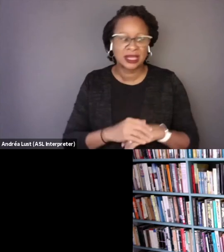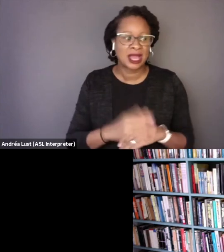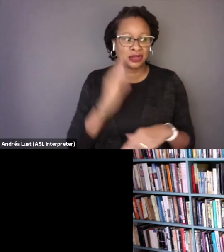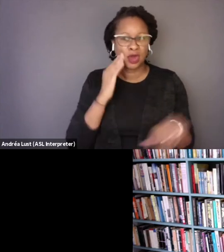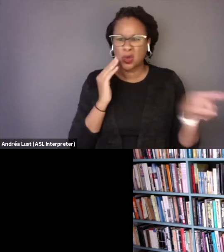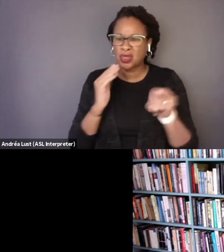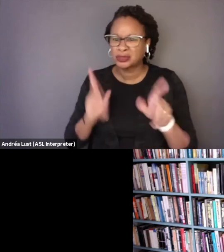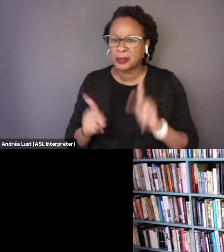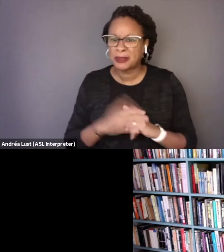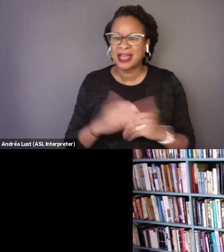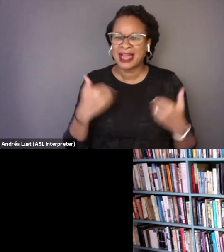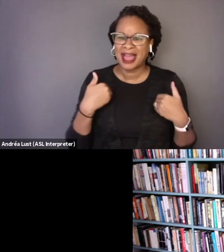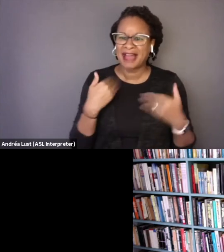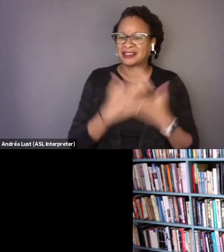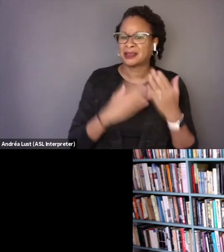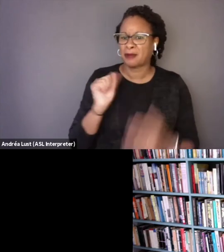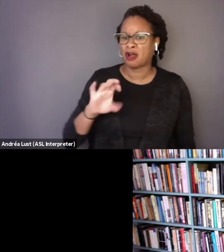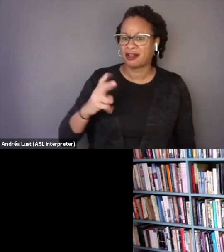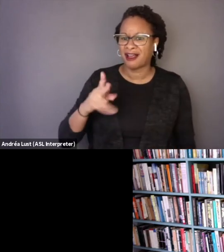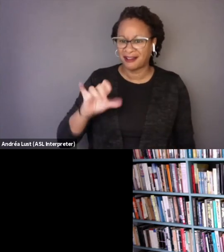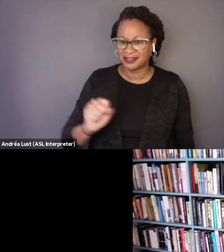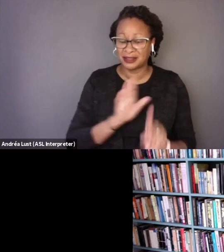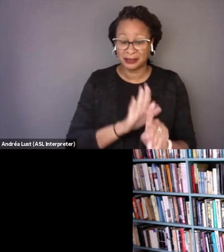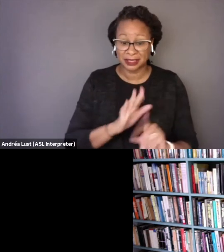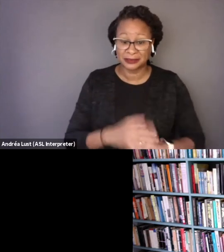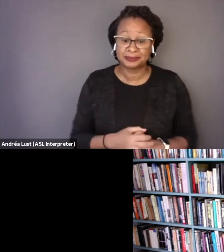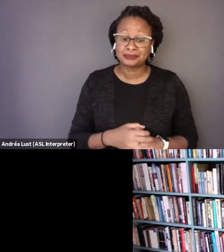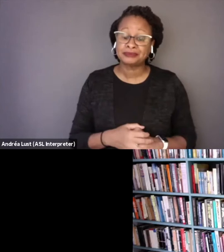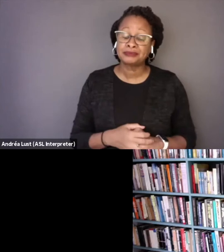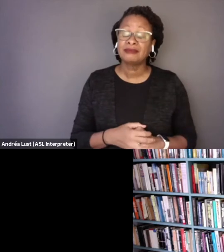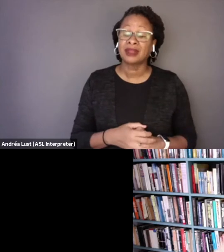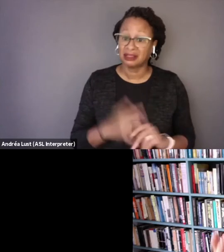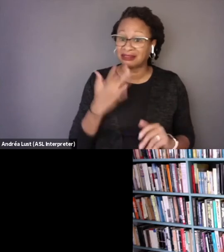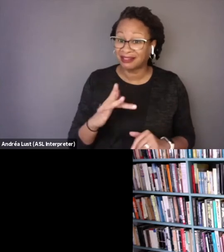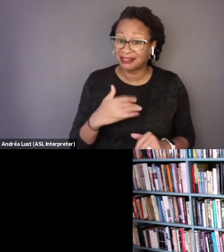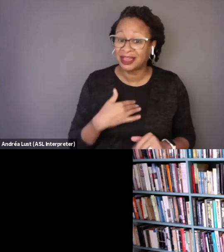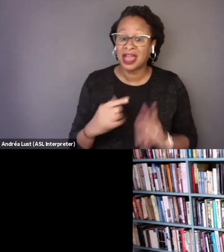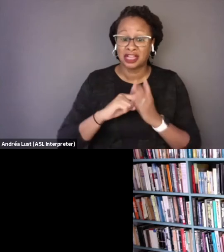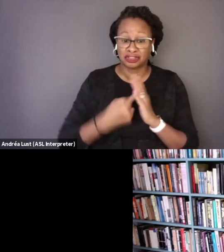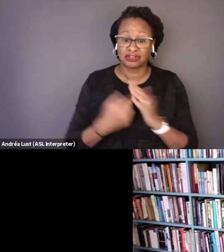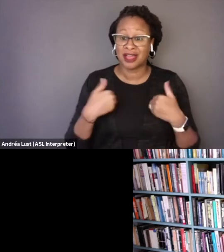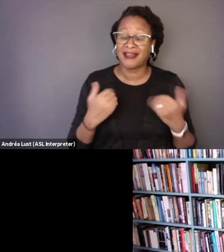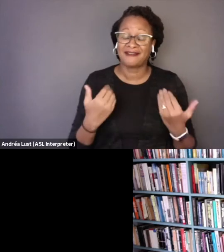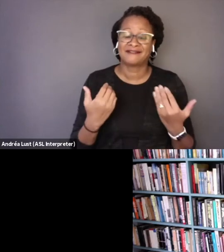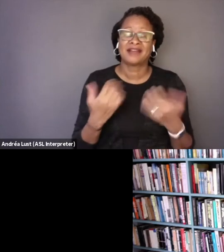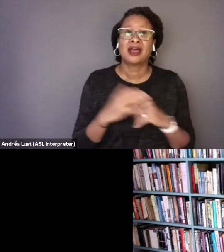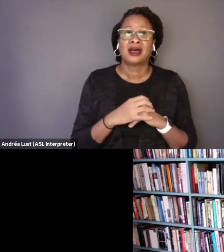or have some of the archives themselves. And happily, I was able to start those conversations with Nat Geo,